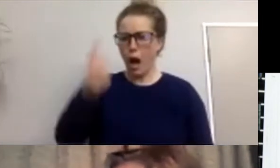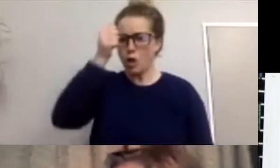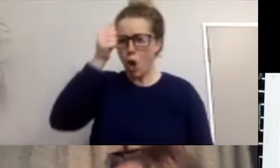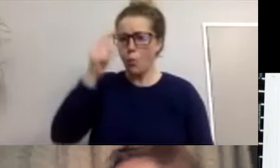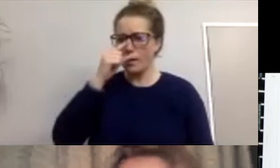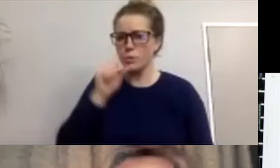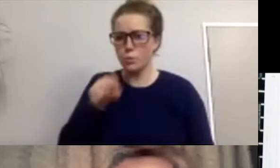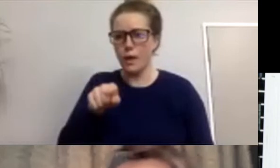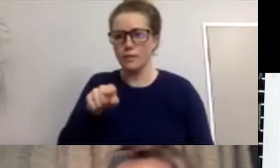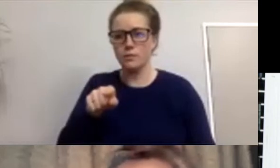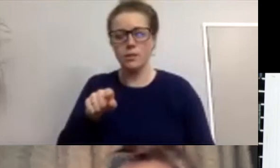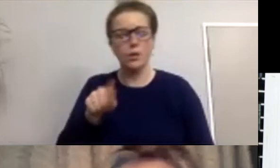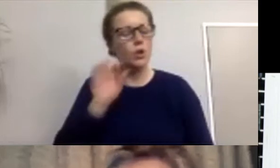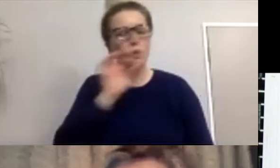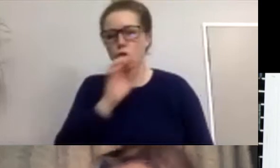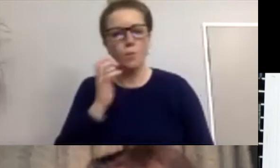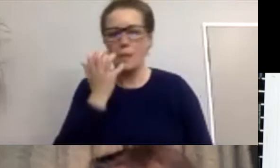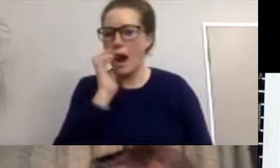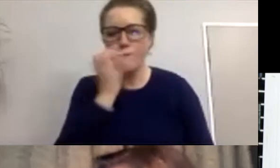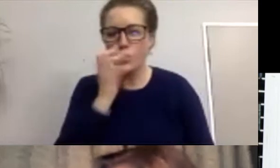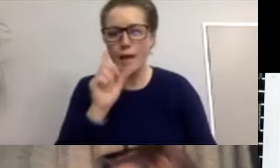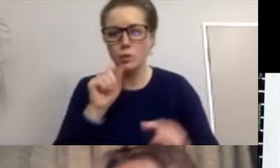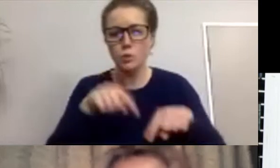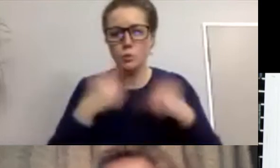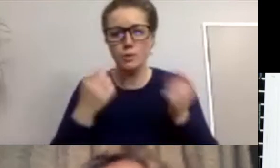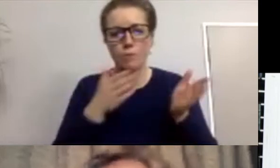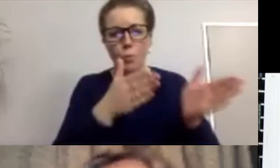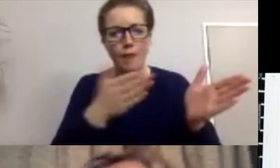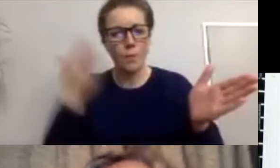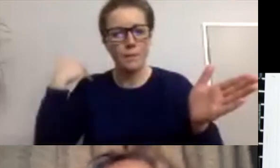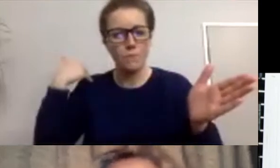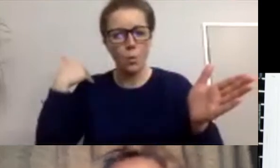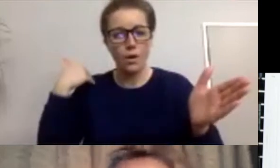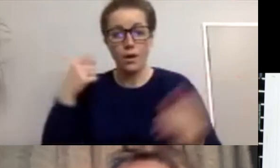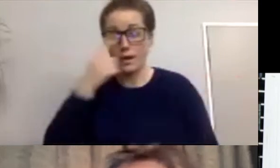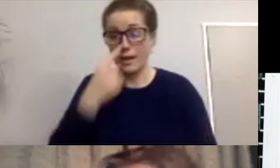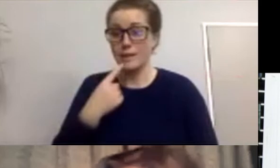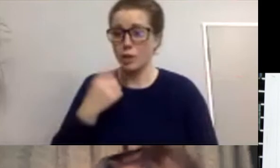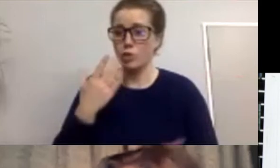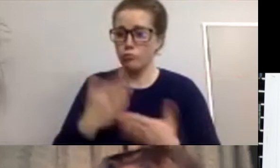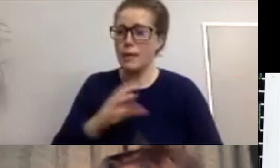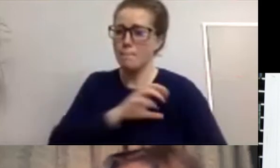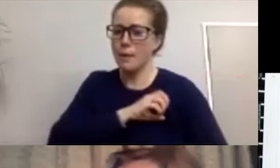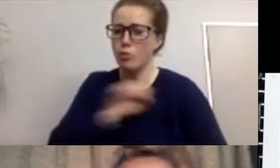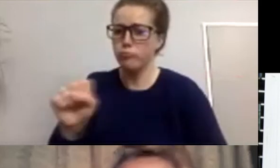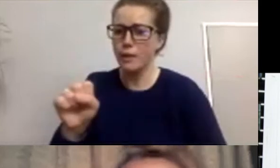Don't be afraid to do things differently. Can I tell you, be courageous? Dare.